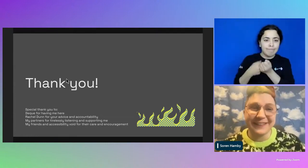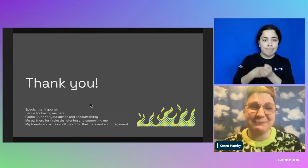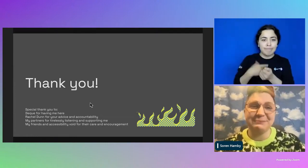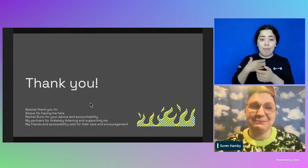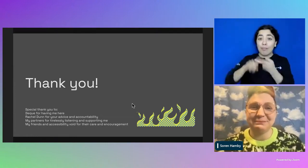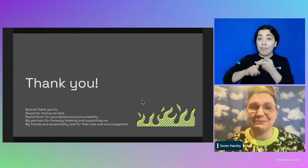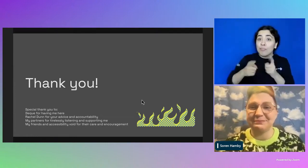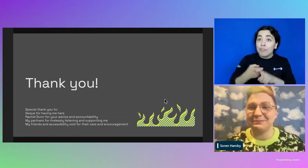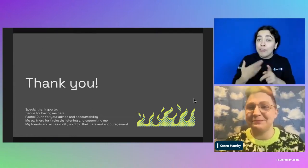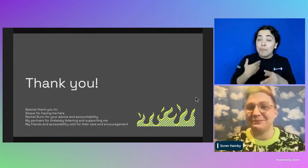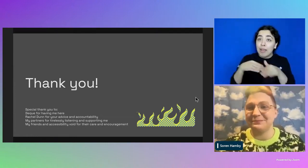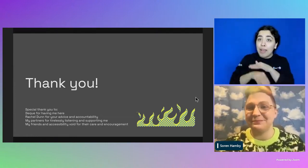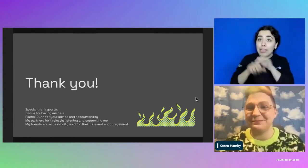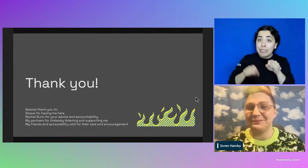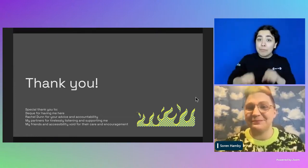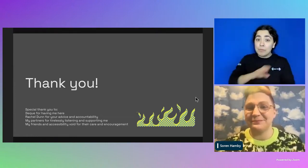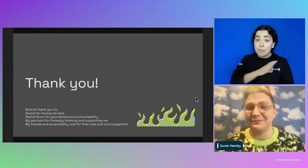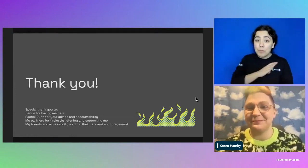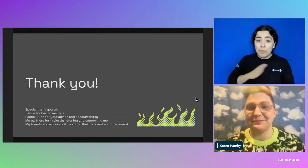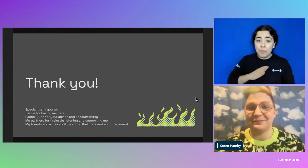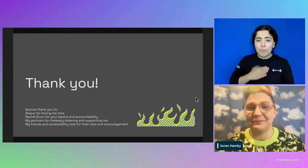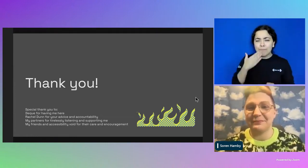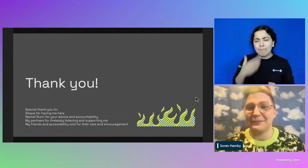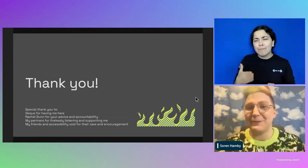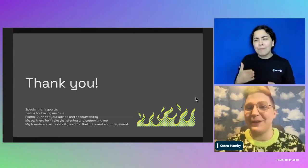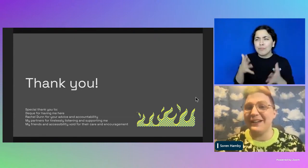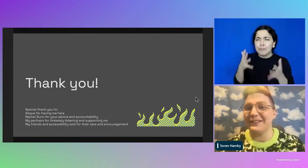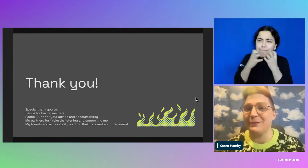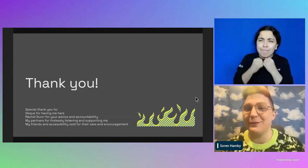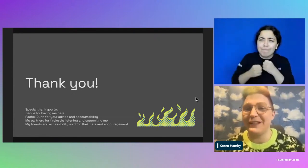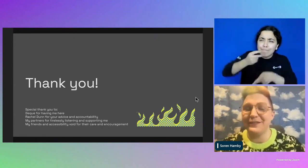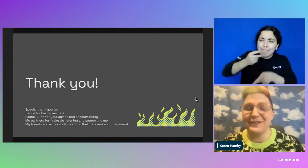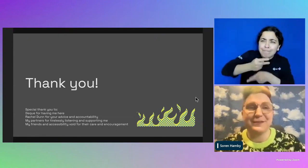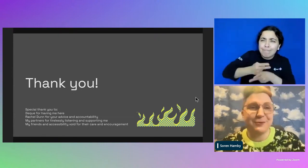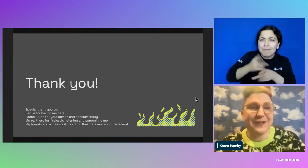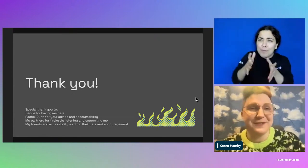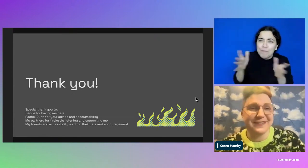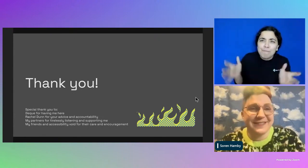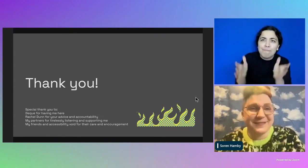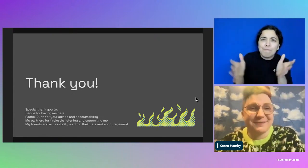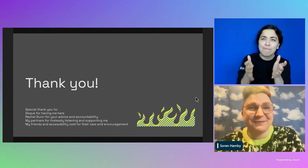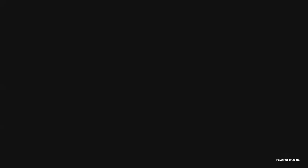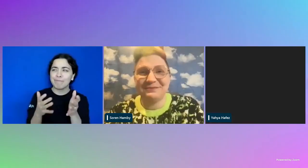my community. All right, I think we're ready for some questions.